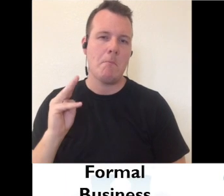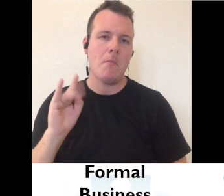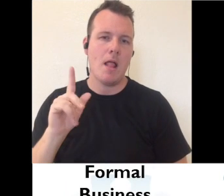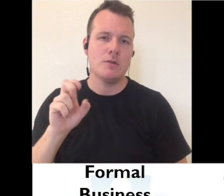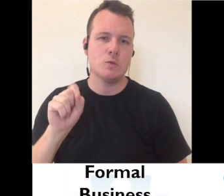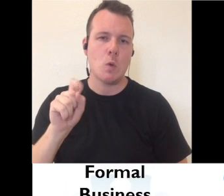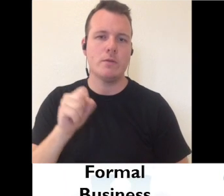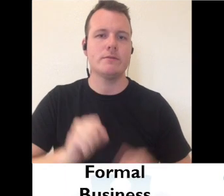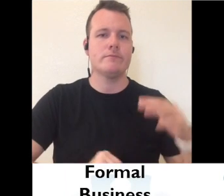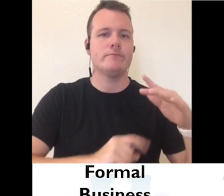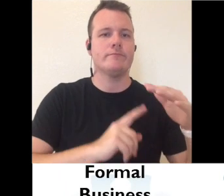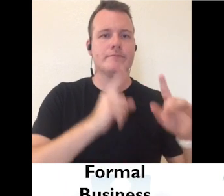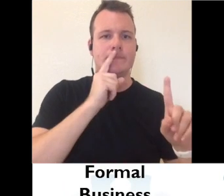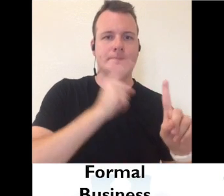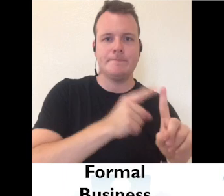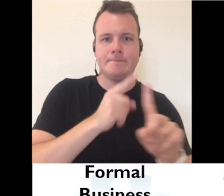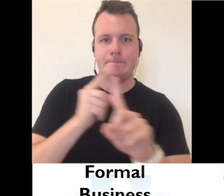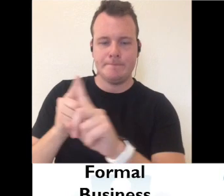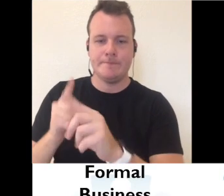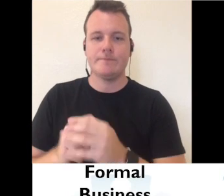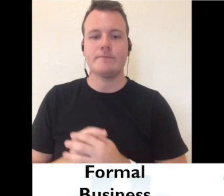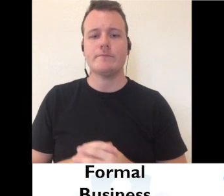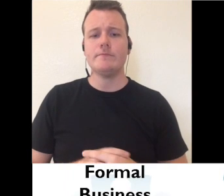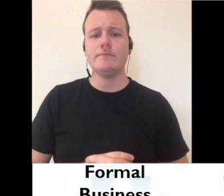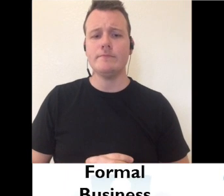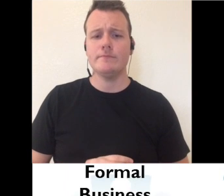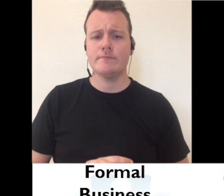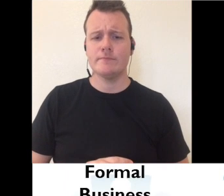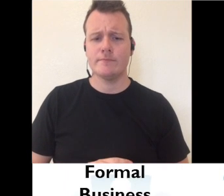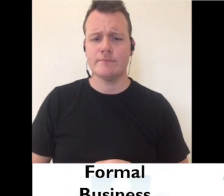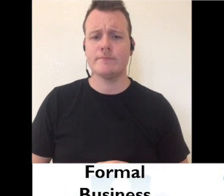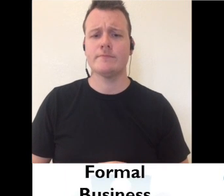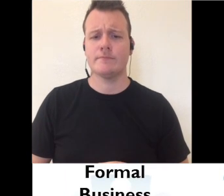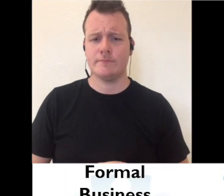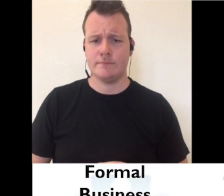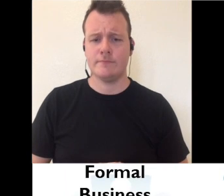experience that you and your staff have because nobody cares about that. They